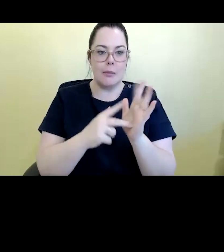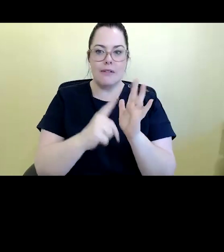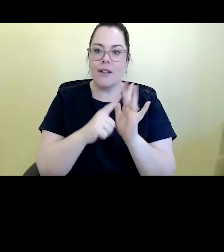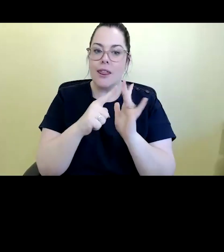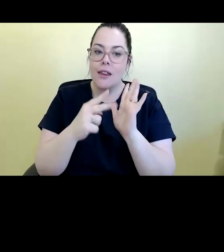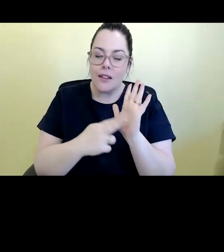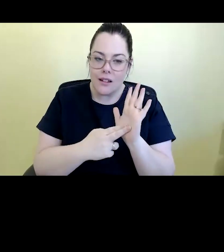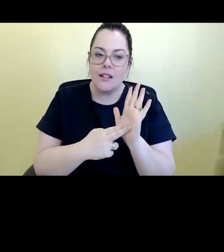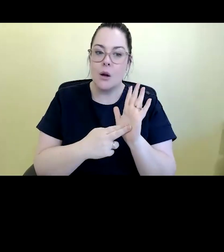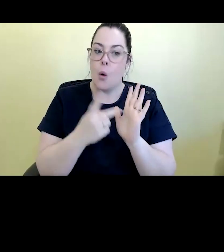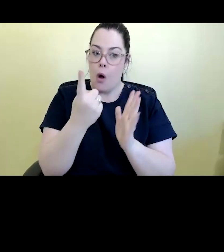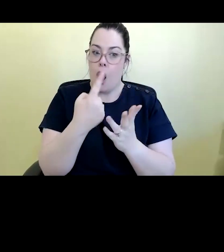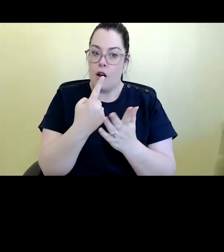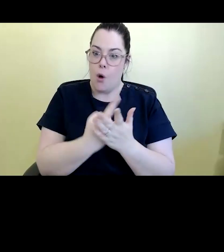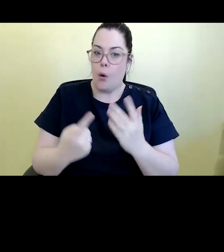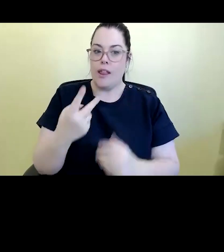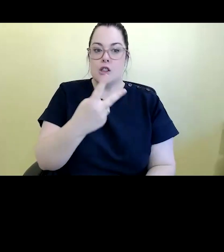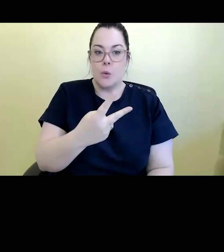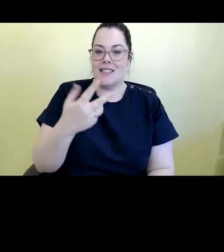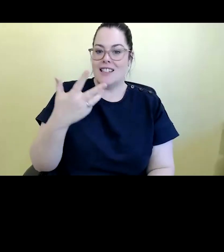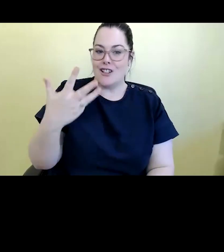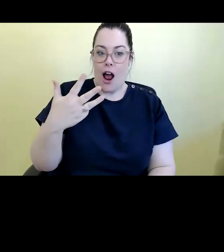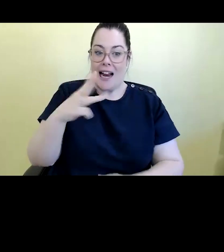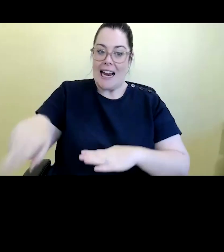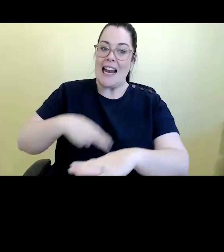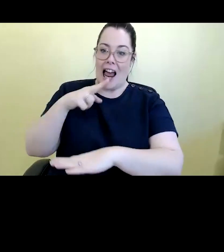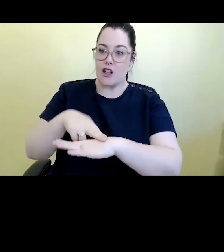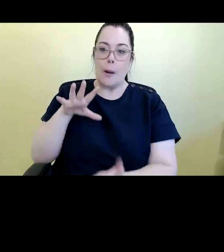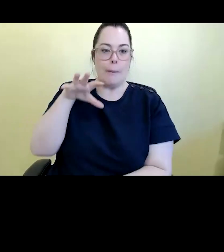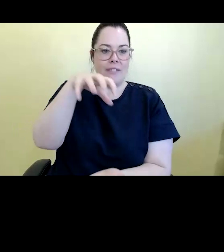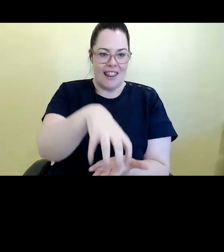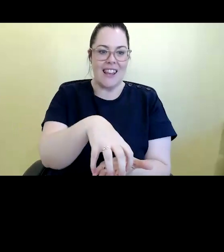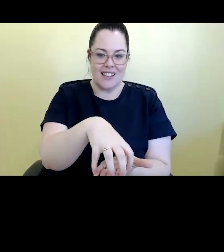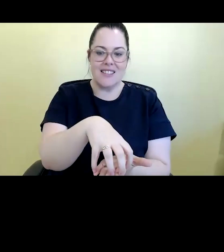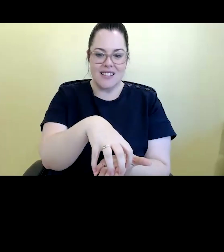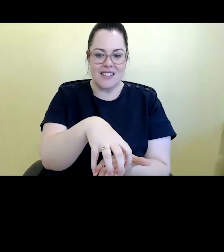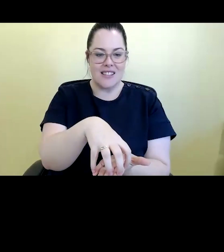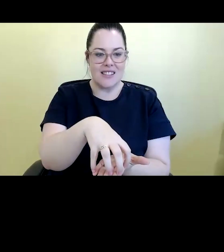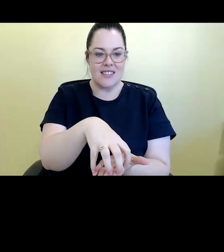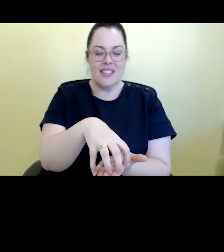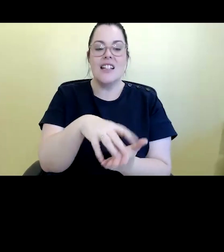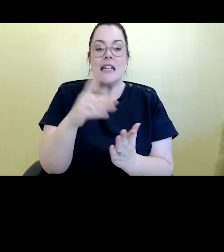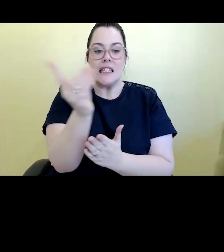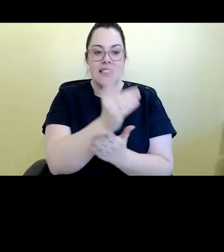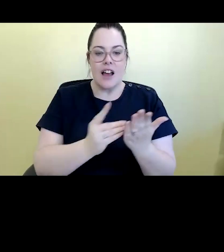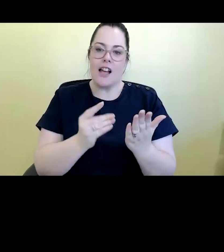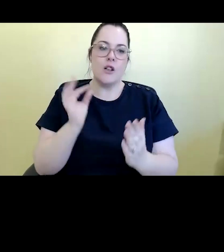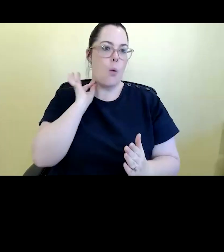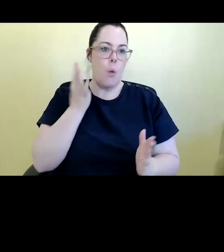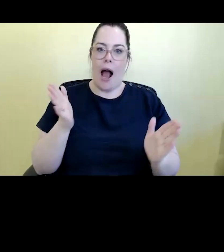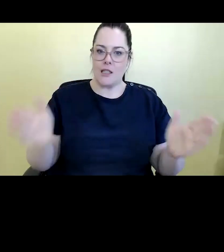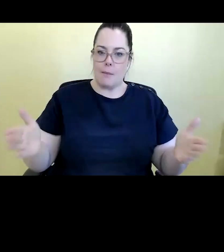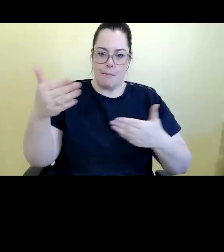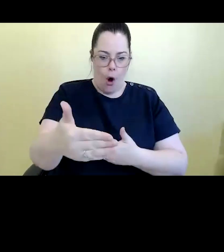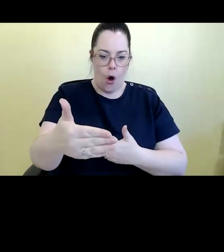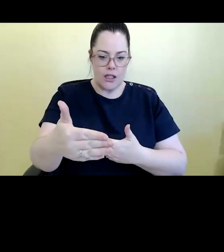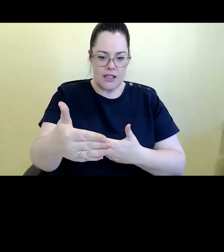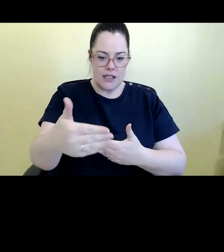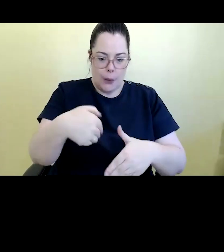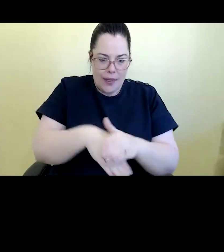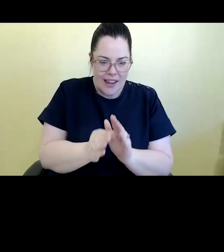it is one of only 29 national pavilions designed as a white box within a black box. It is designed